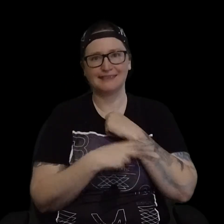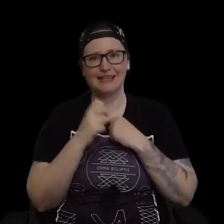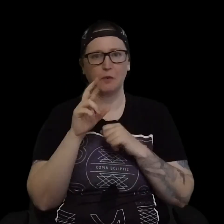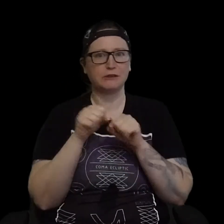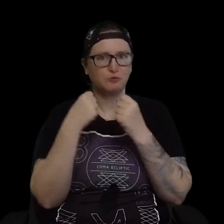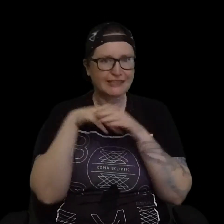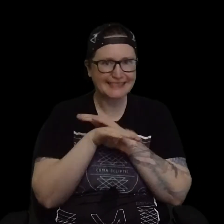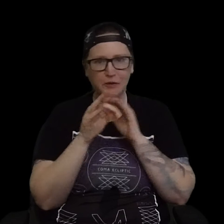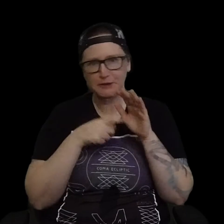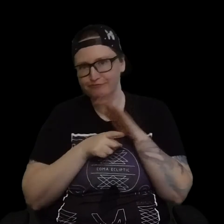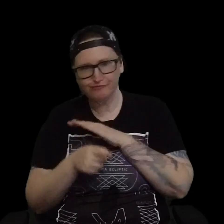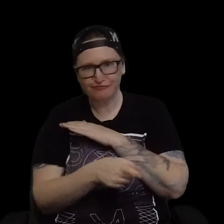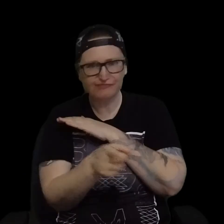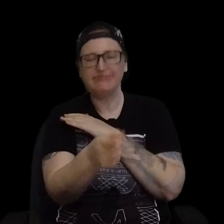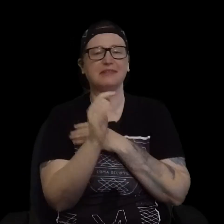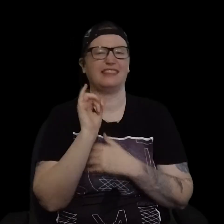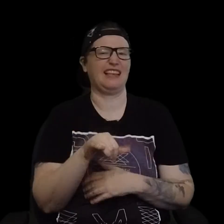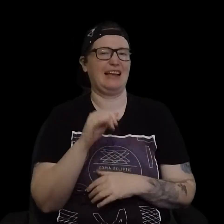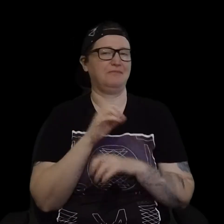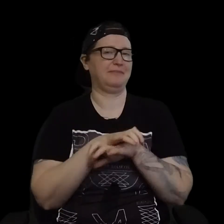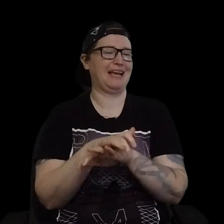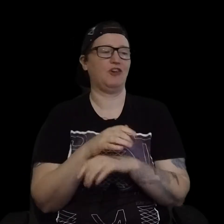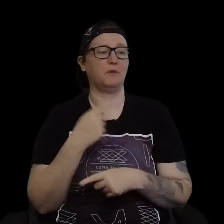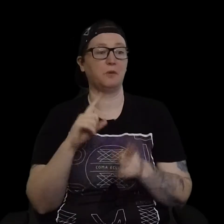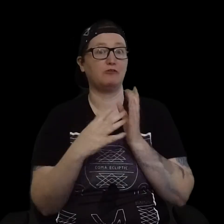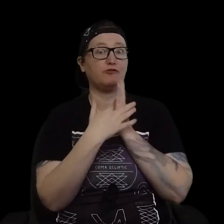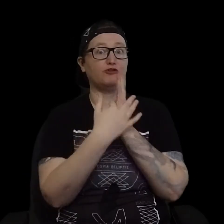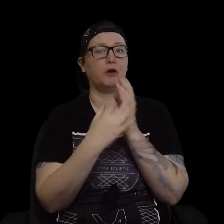a rogue somebody who steals breaks in you know trespasses that sort of thing so they name them